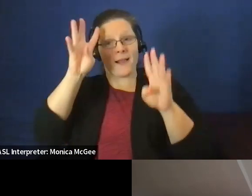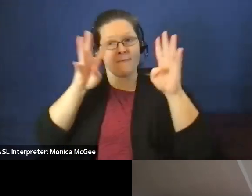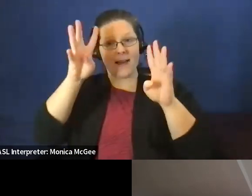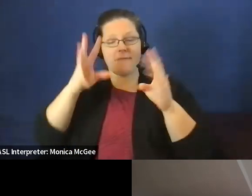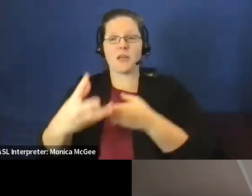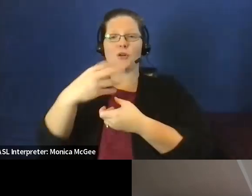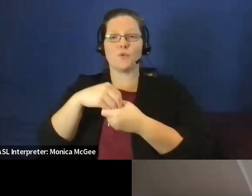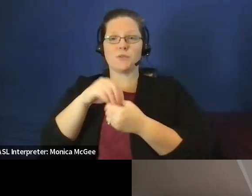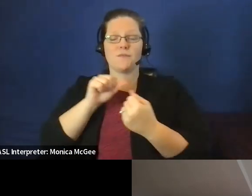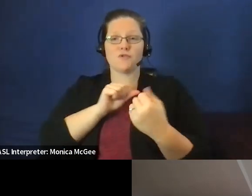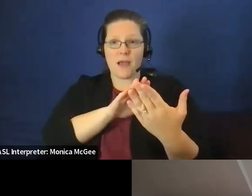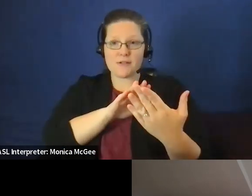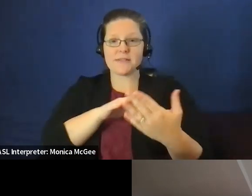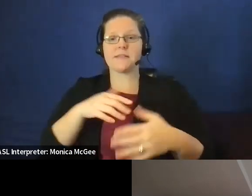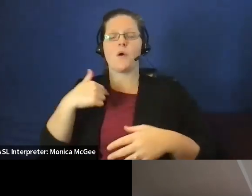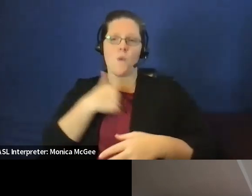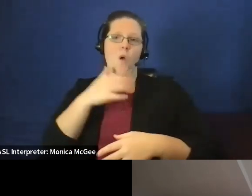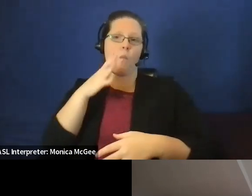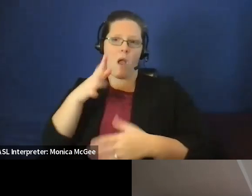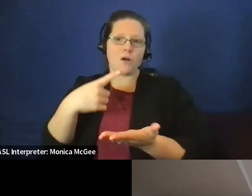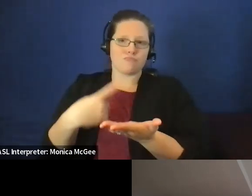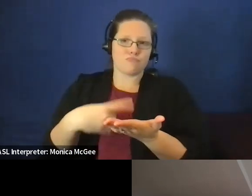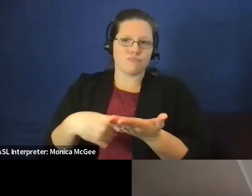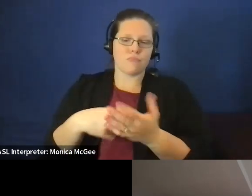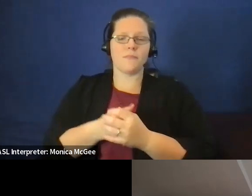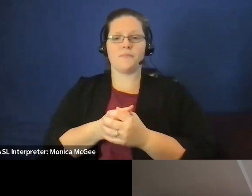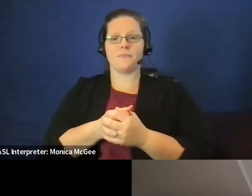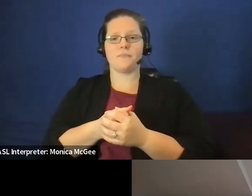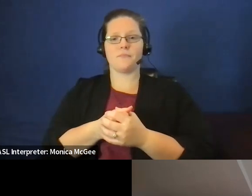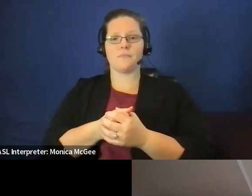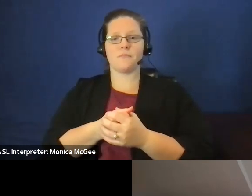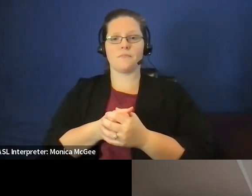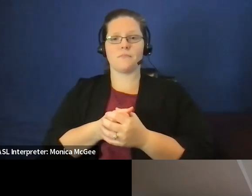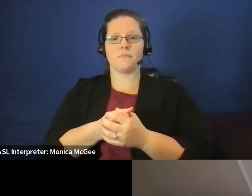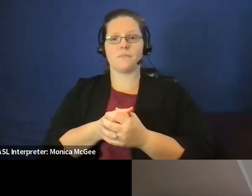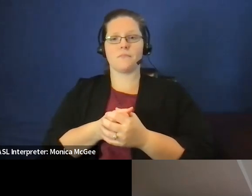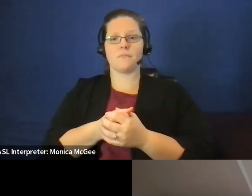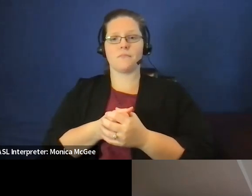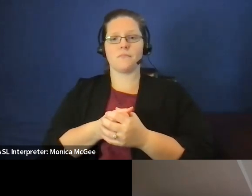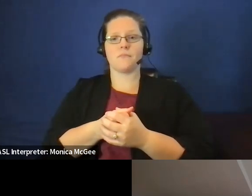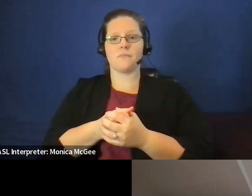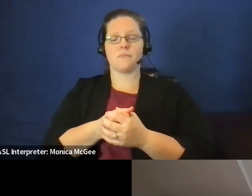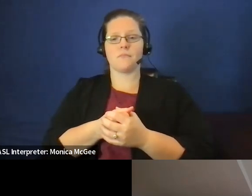conversation continues, we might touch on specific topics 679 but the